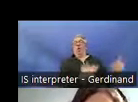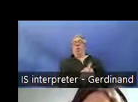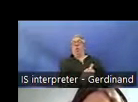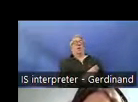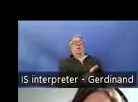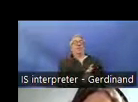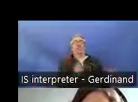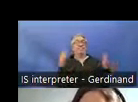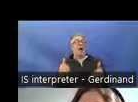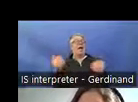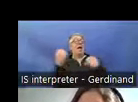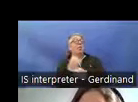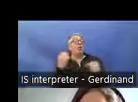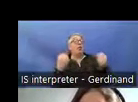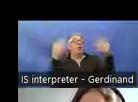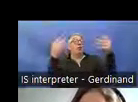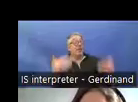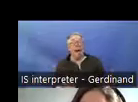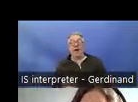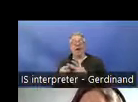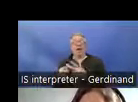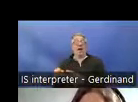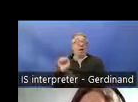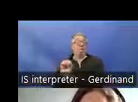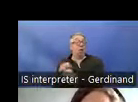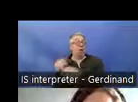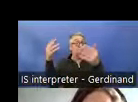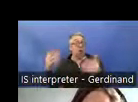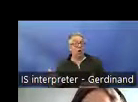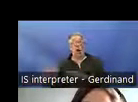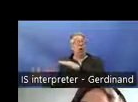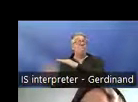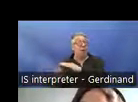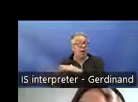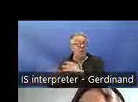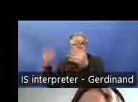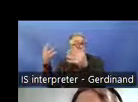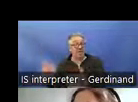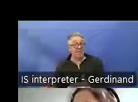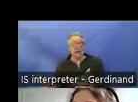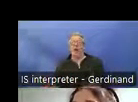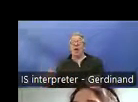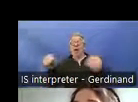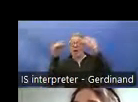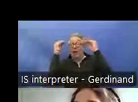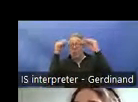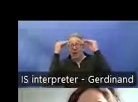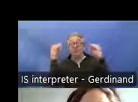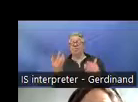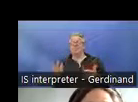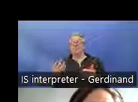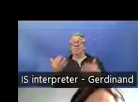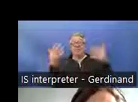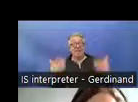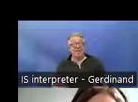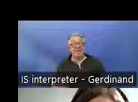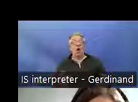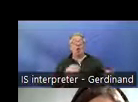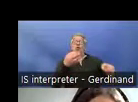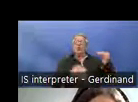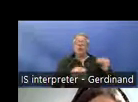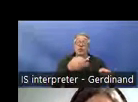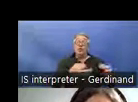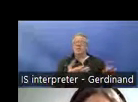data, disability education, migration, social security, just this economy and help to ensure